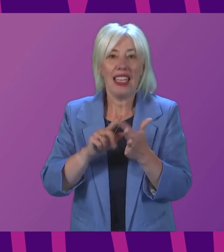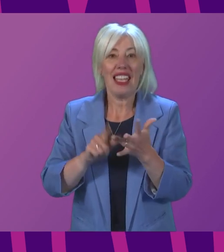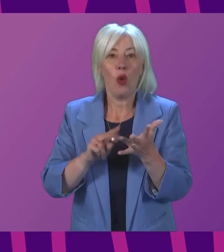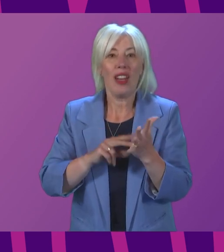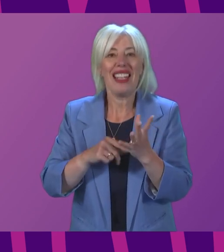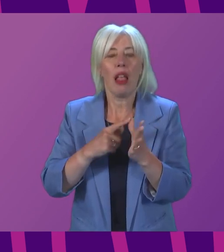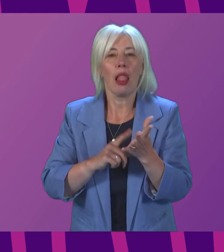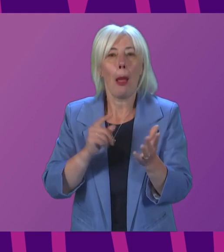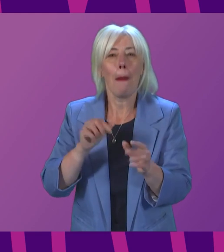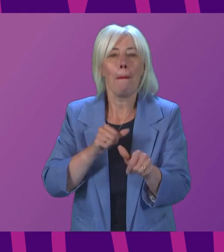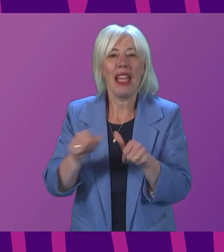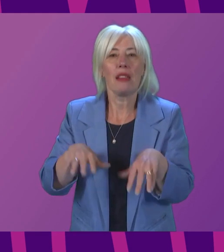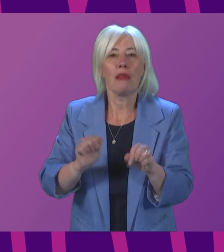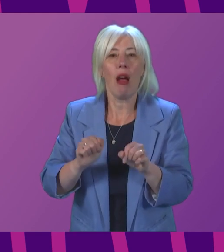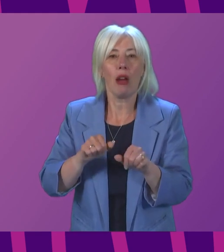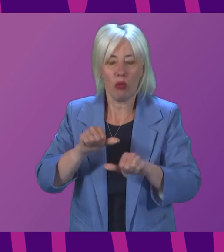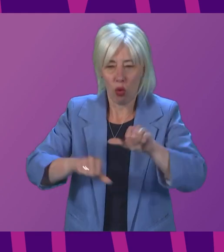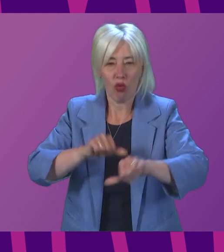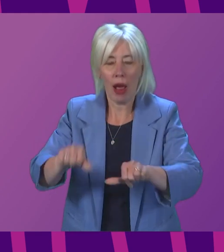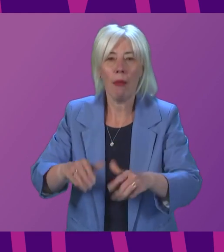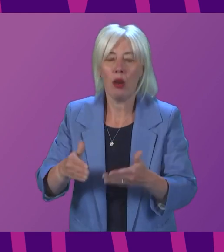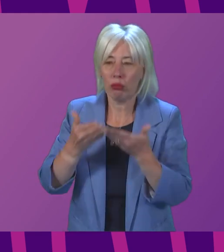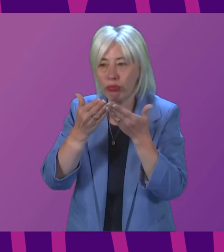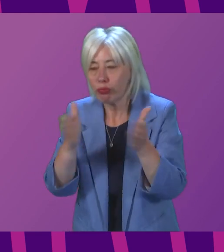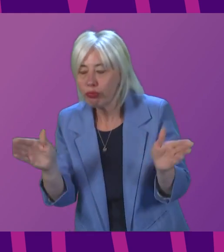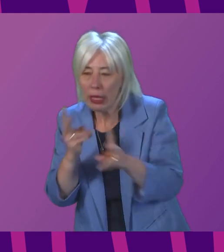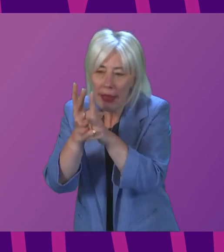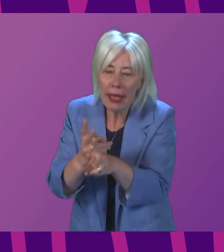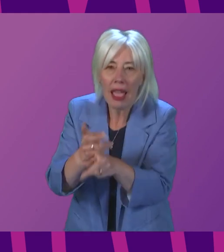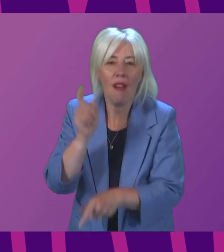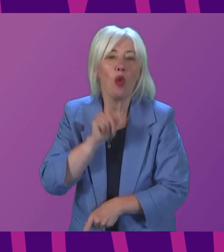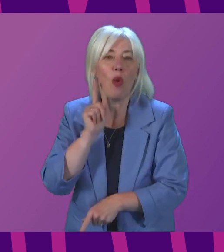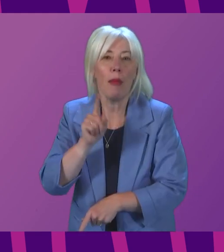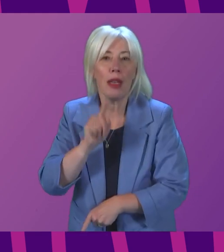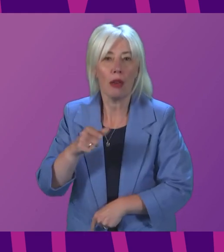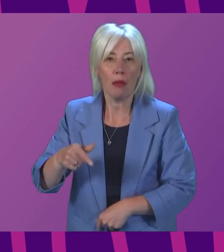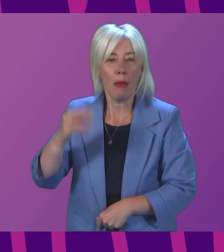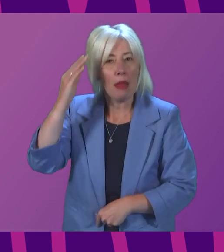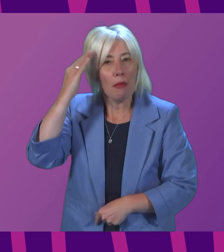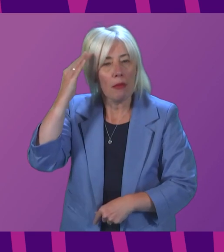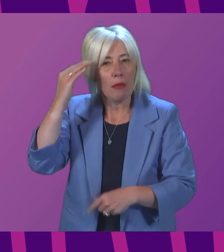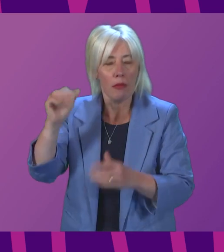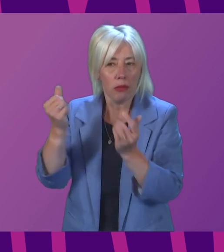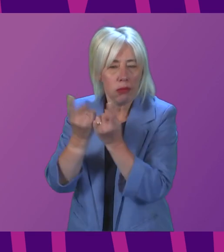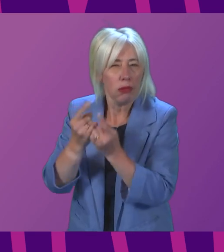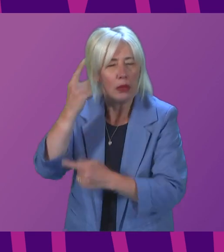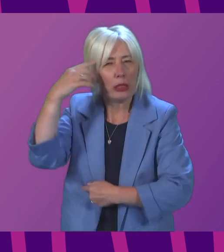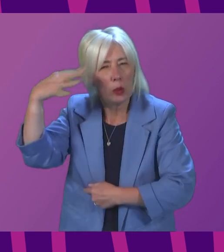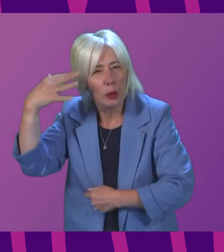That group is currently producing Scotland-wide standards of care for the management of women who present with neurological conditions, including headaches, and care pathways for